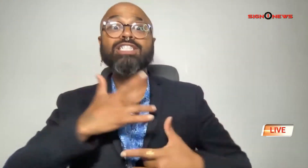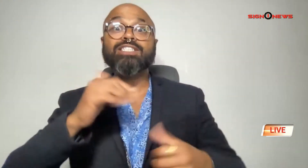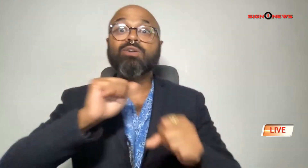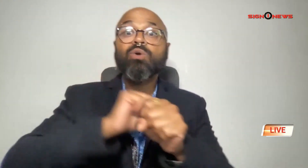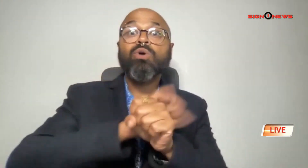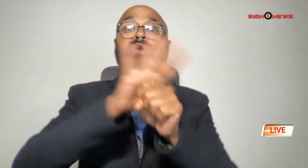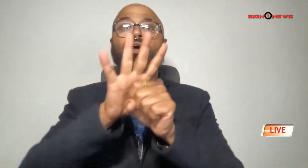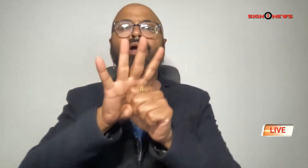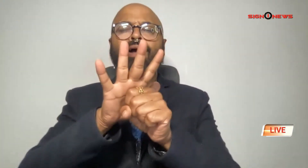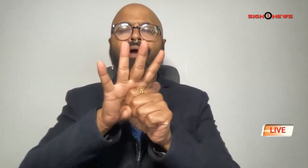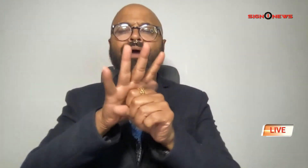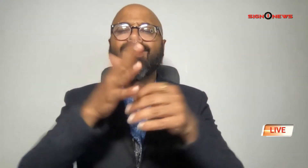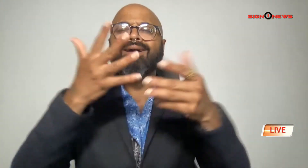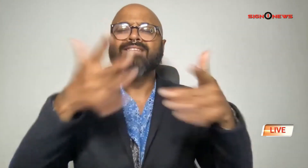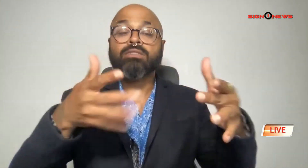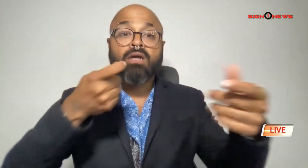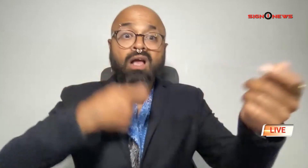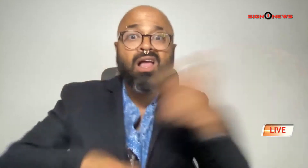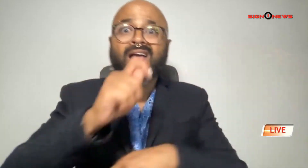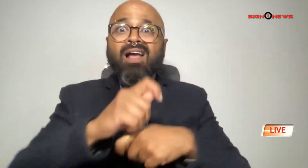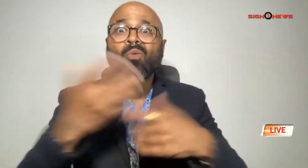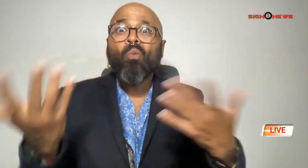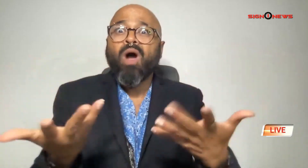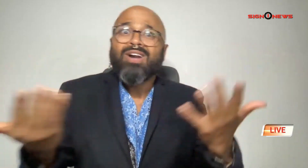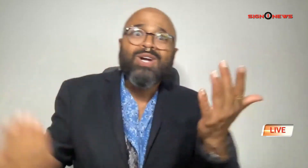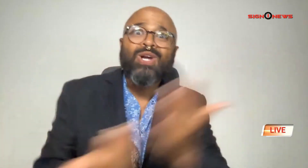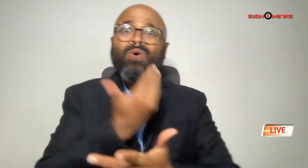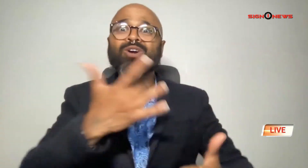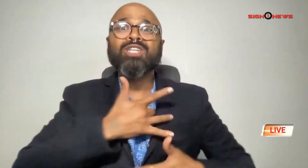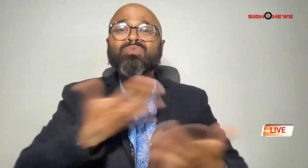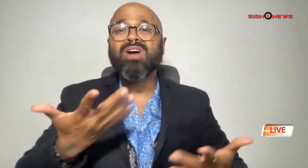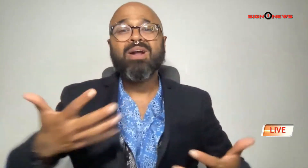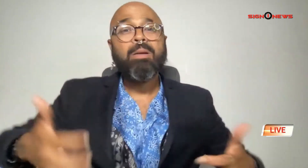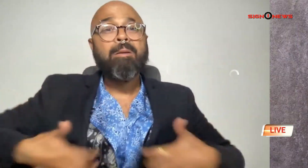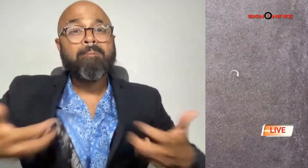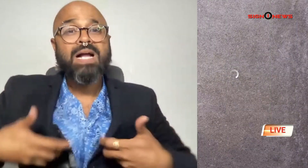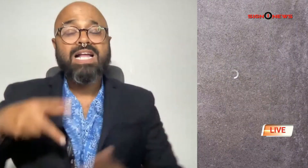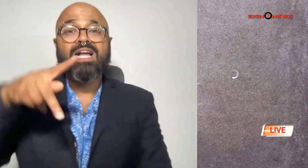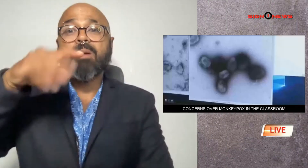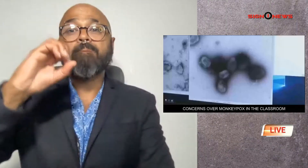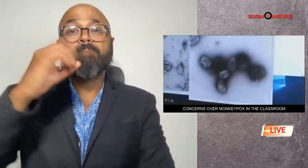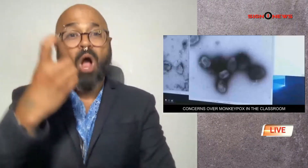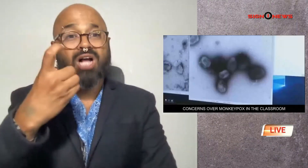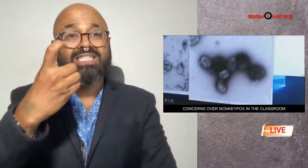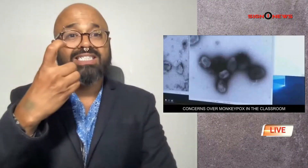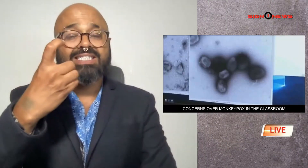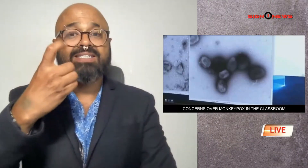as kids head back to school the concern over covid has been replaced by a new health concern